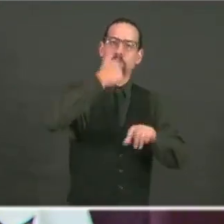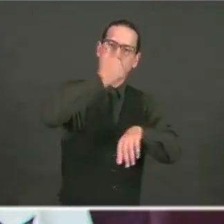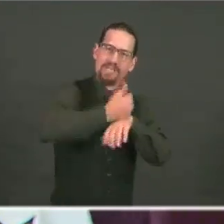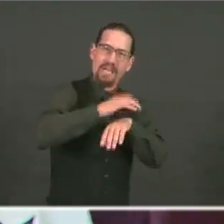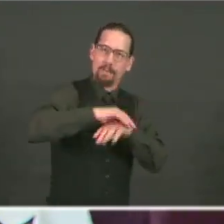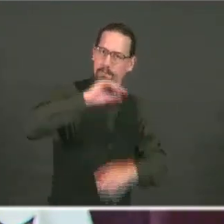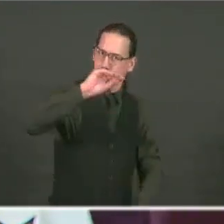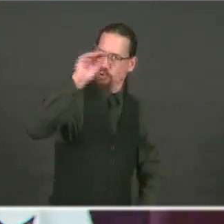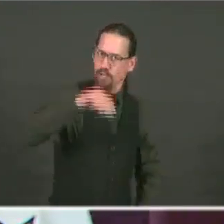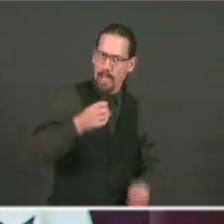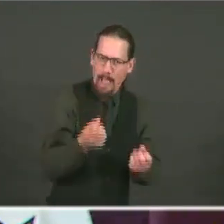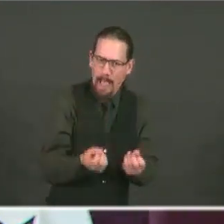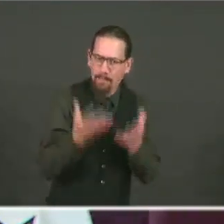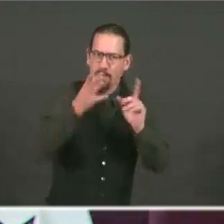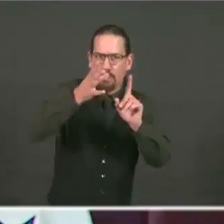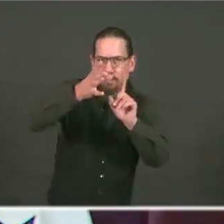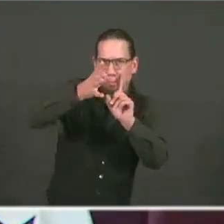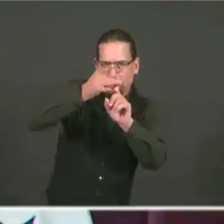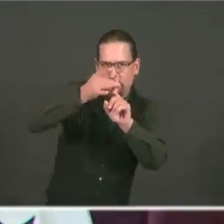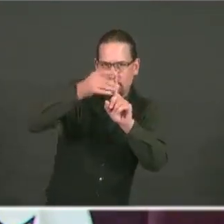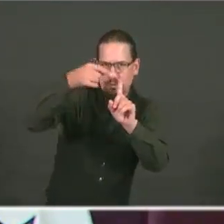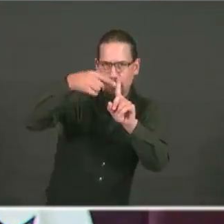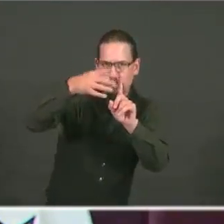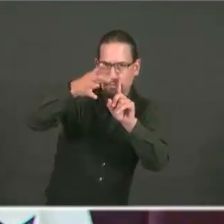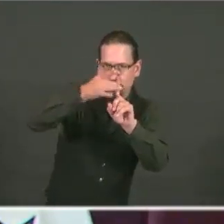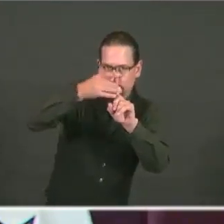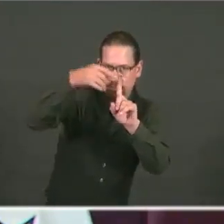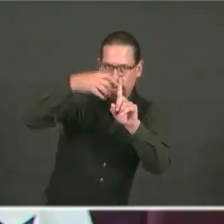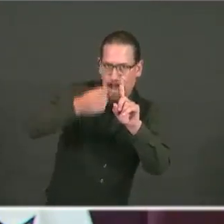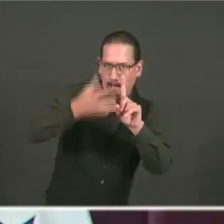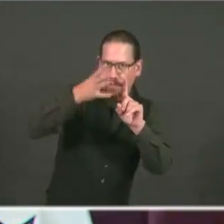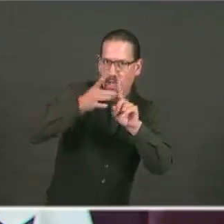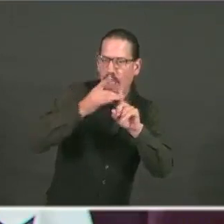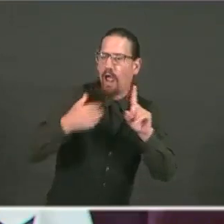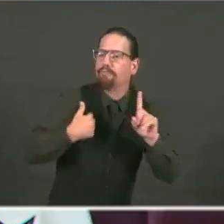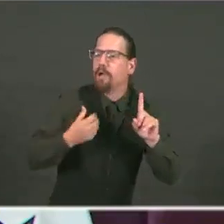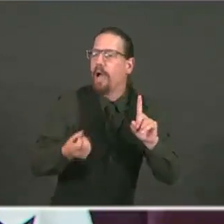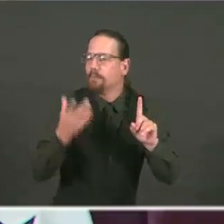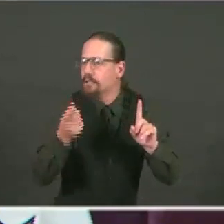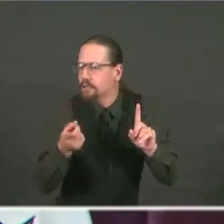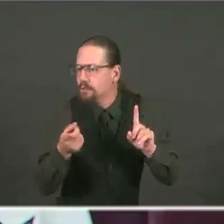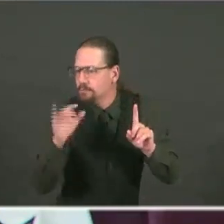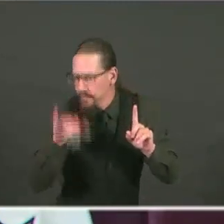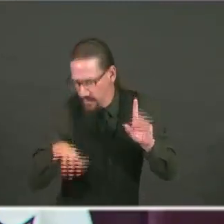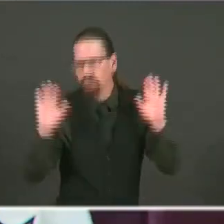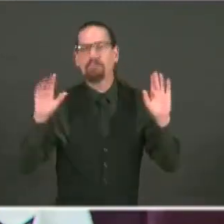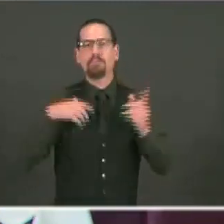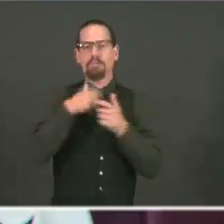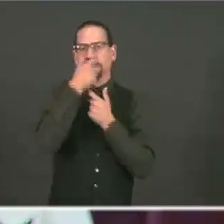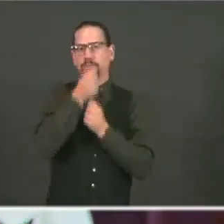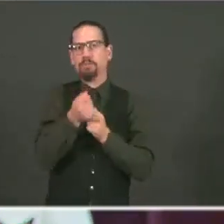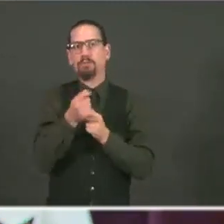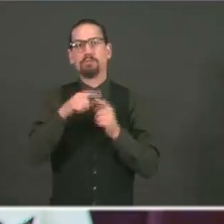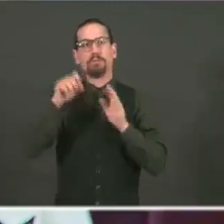AND TO ALL THE PEOPLE AT PC WHO PLAYED A HAND IN THIS, THESE ARE REAL CONSEQUENCES. THIS IS HURTING PEOPLE'S